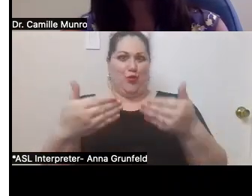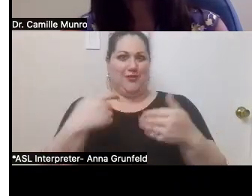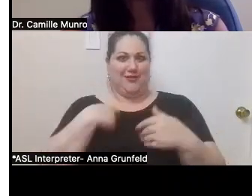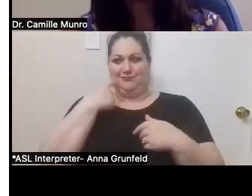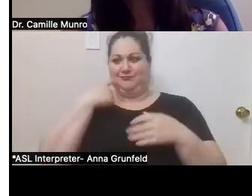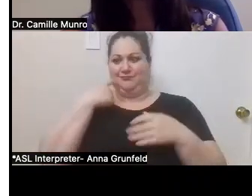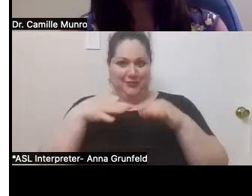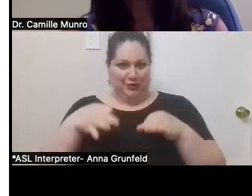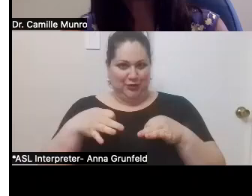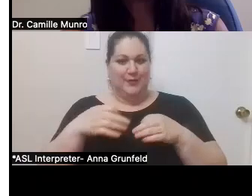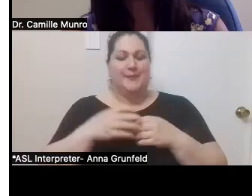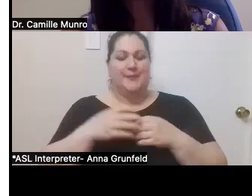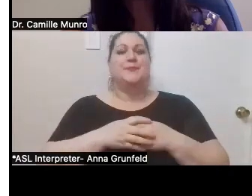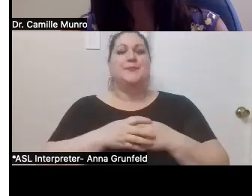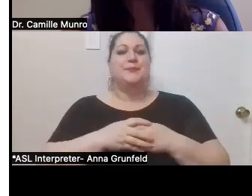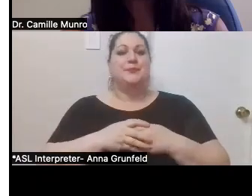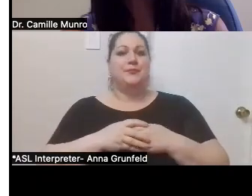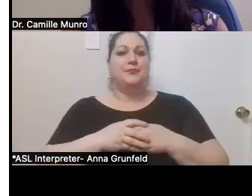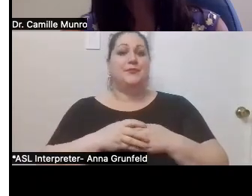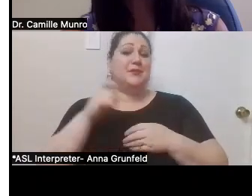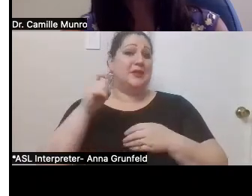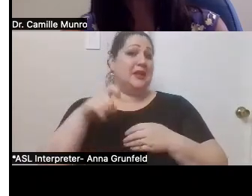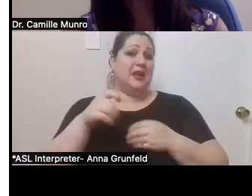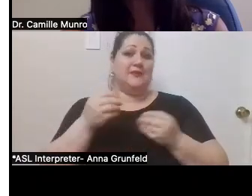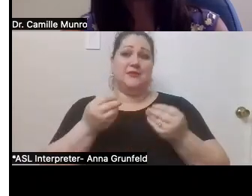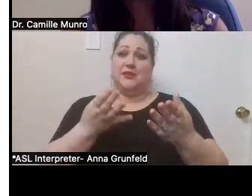we have to give credit to Dr. Kathleen Gartke,